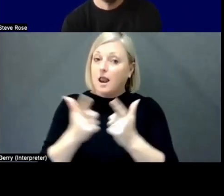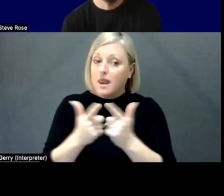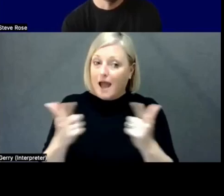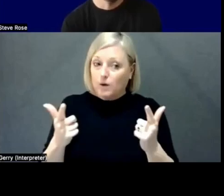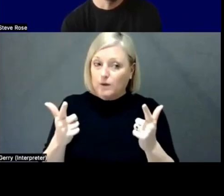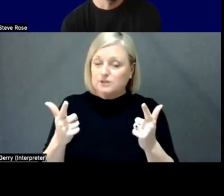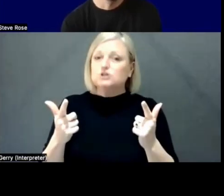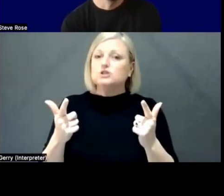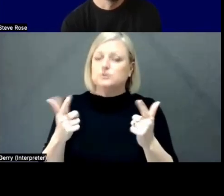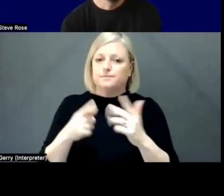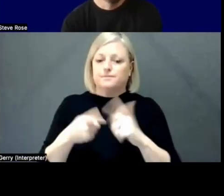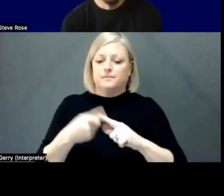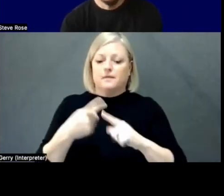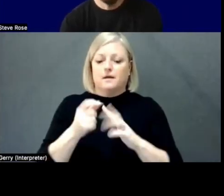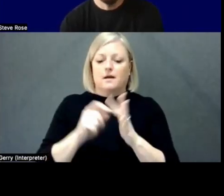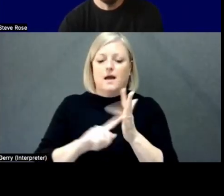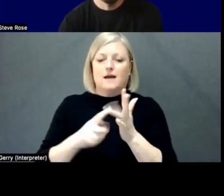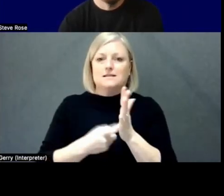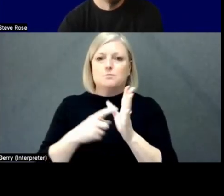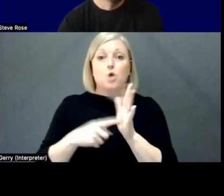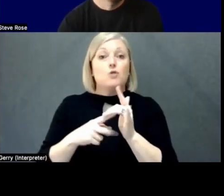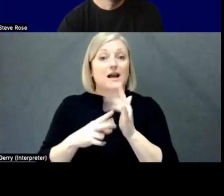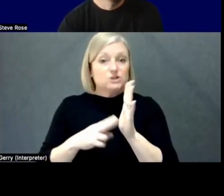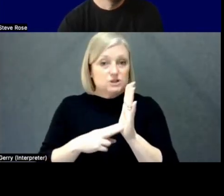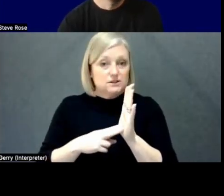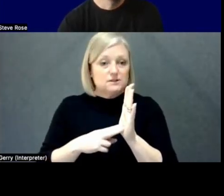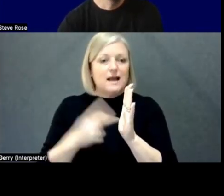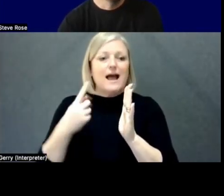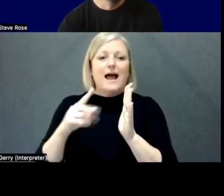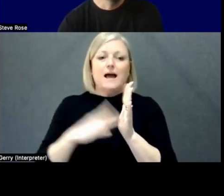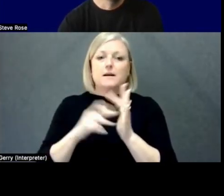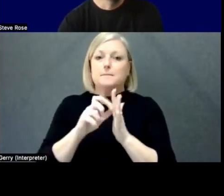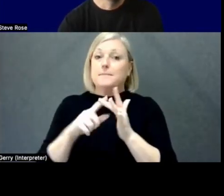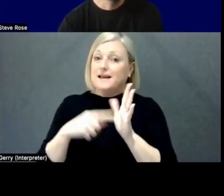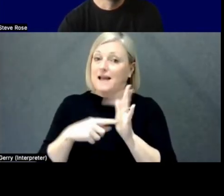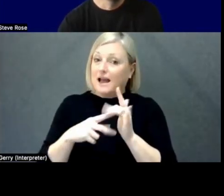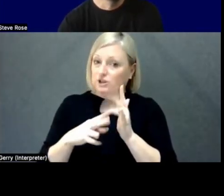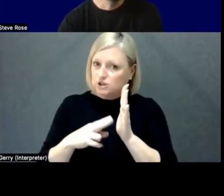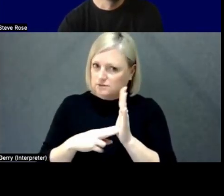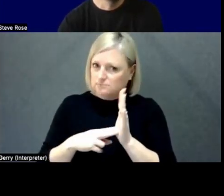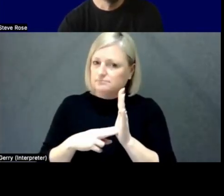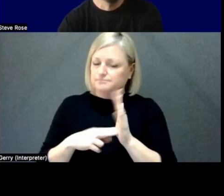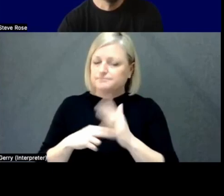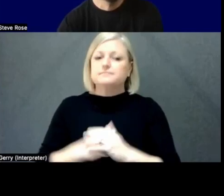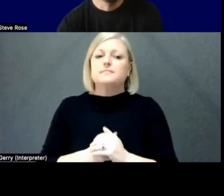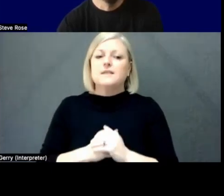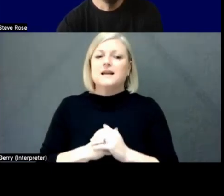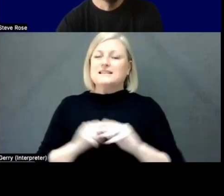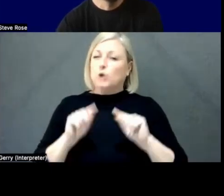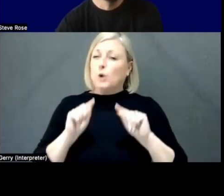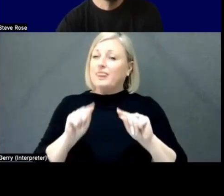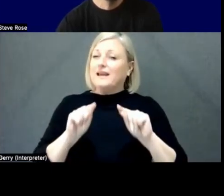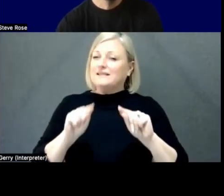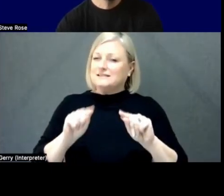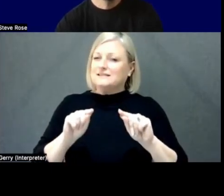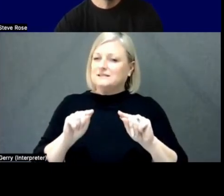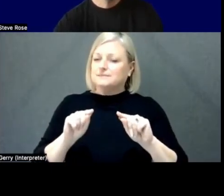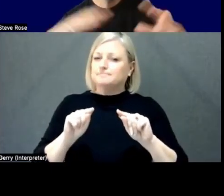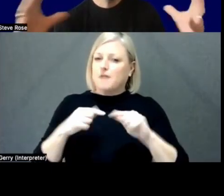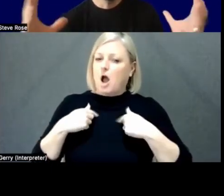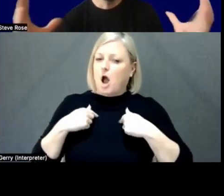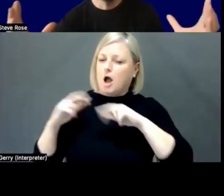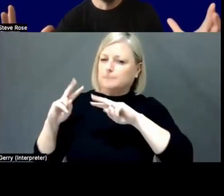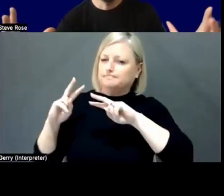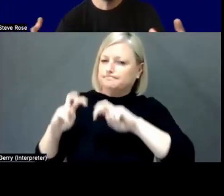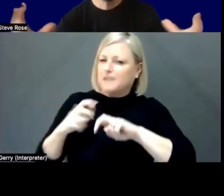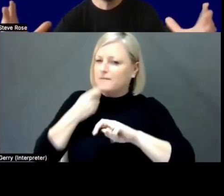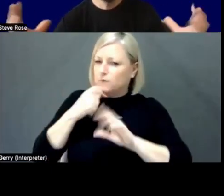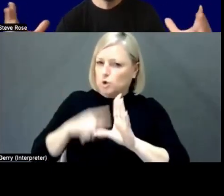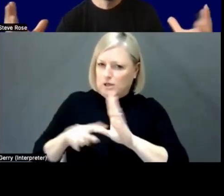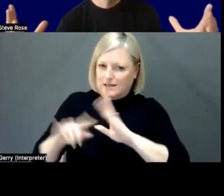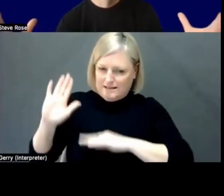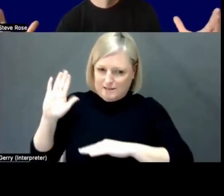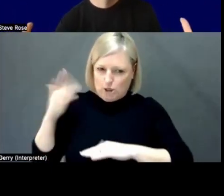and mediation. I think about this as, a piece of work I did a few years ago to think what is